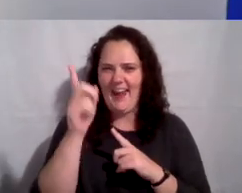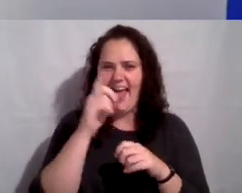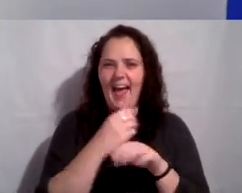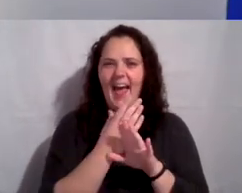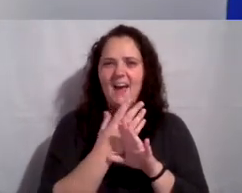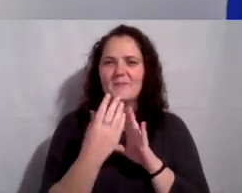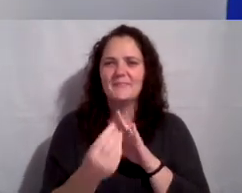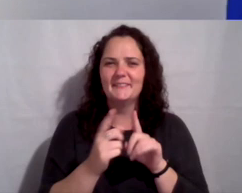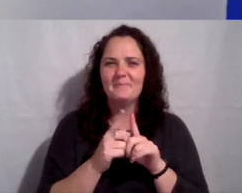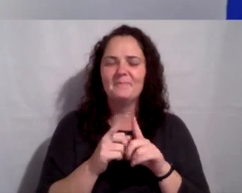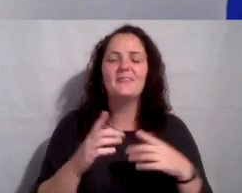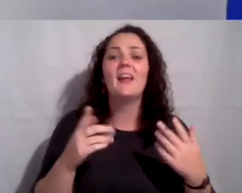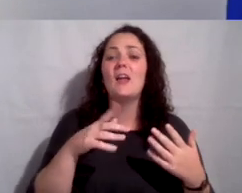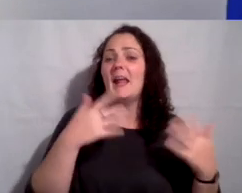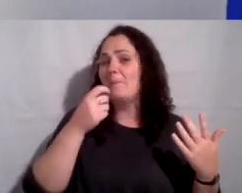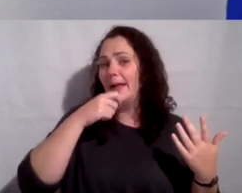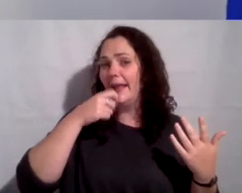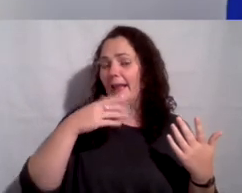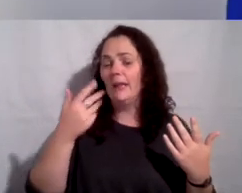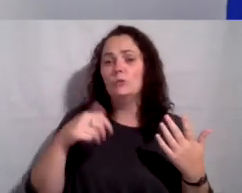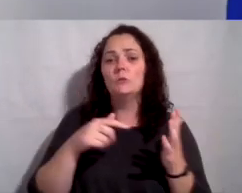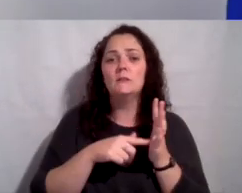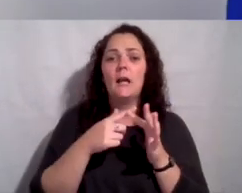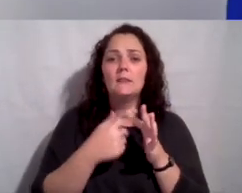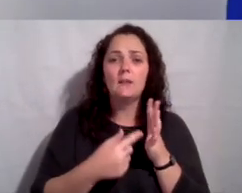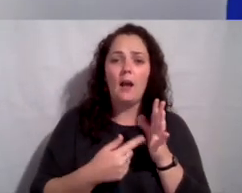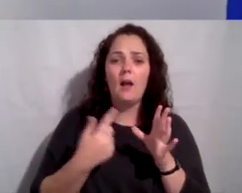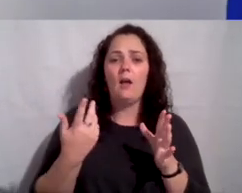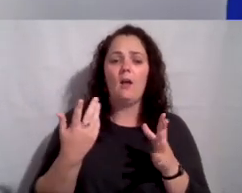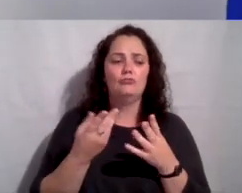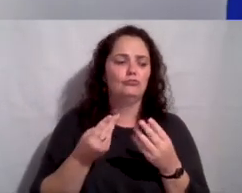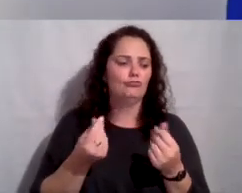here this evening. So whether you have a biro pen, whether you have a texta, whether you have a marker,